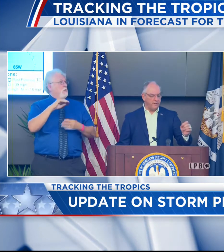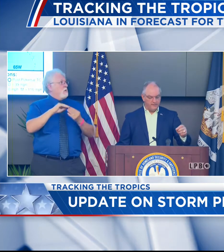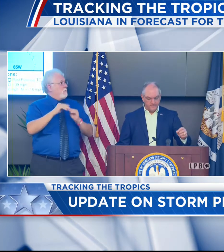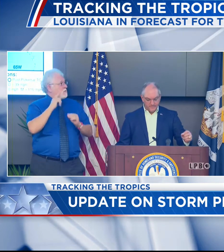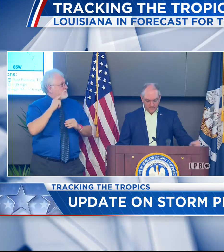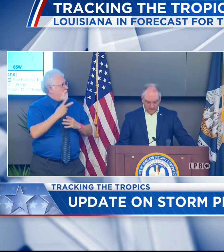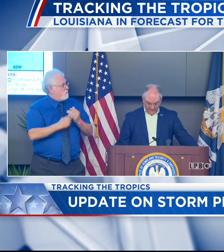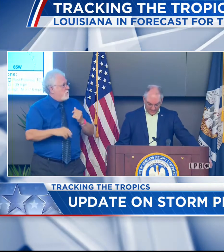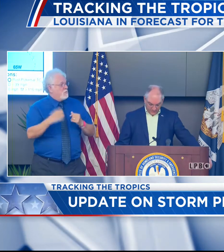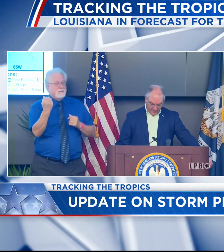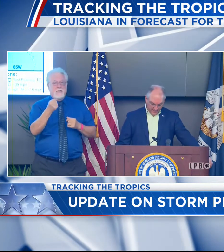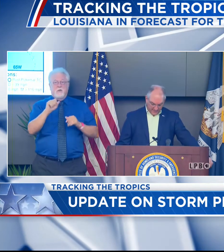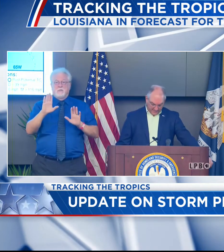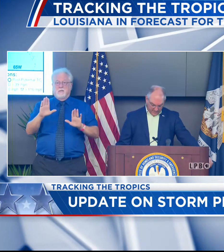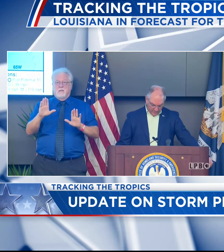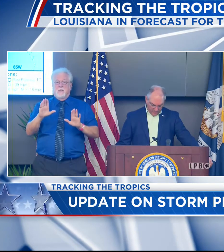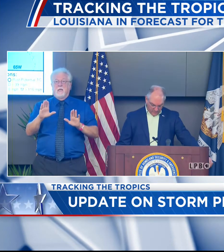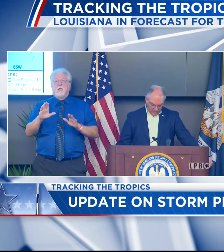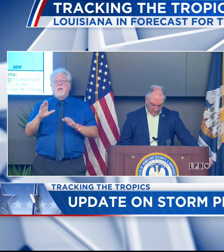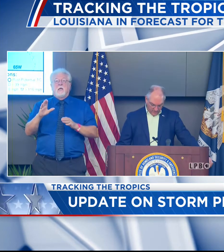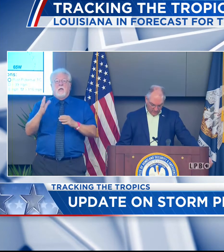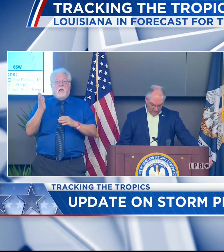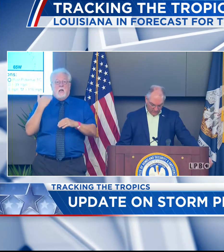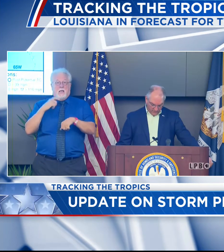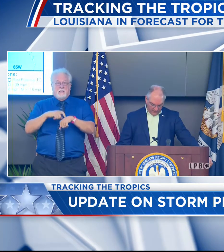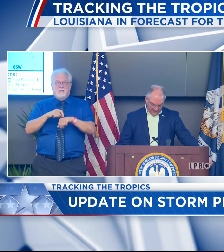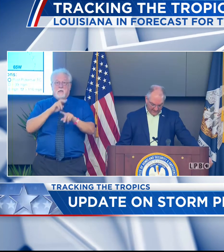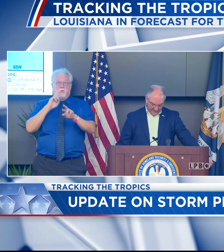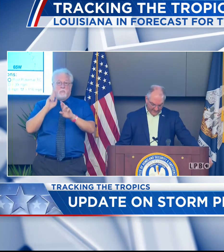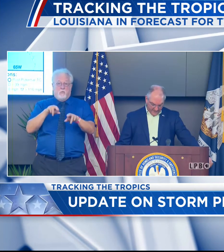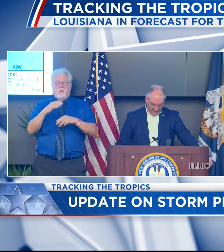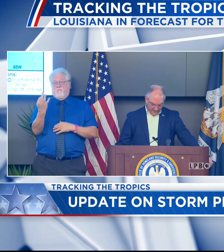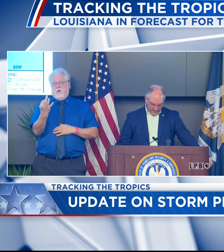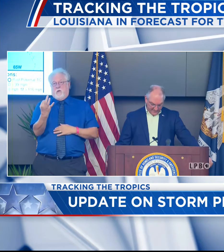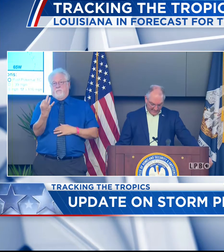I'LL SHARE THOSE WITH YOU. AND BEFORE I DO, REMEMBER, WE DIDN'T REPORT ON SATURDAY. SO THESE ARE THE NUMBERS FOR